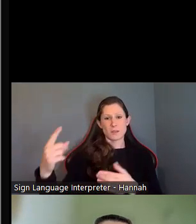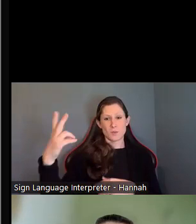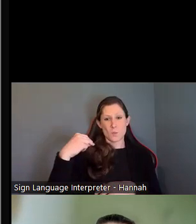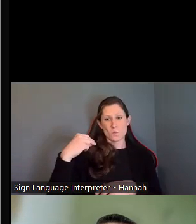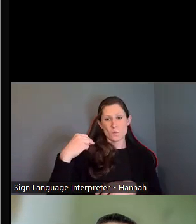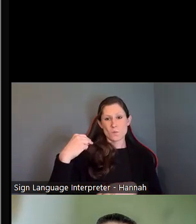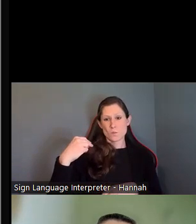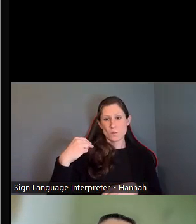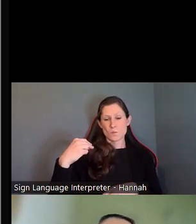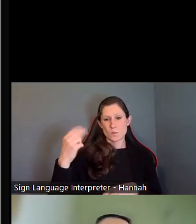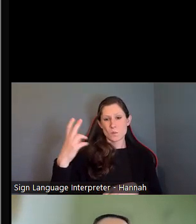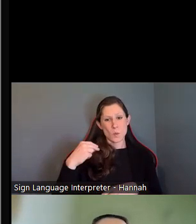No is always an acceptable answer.